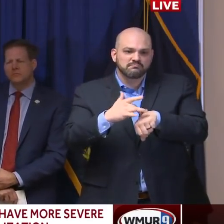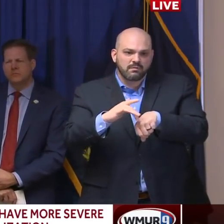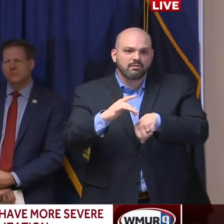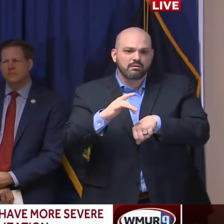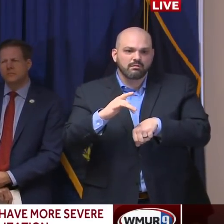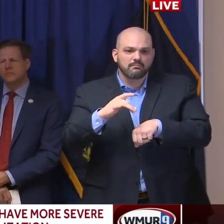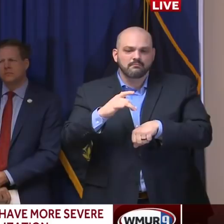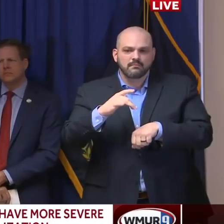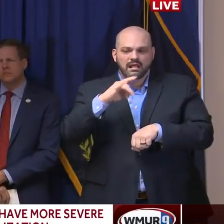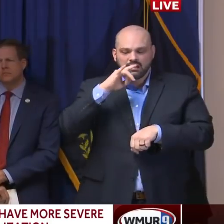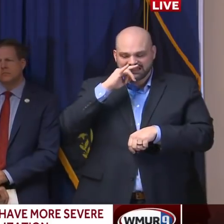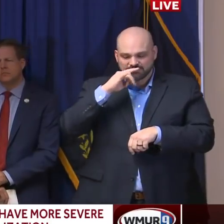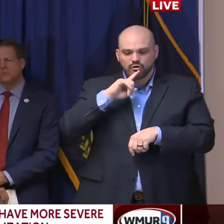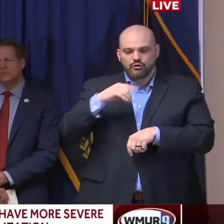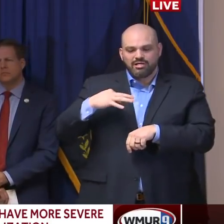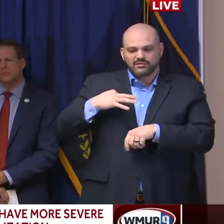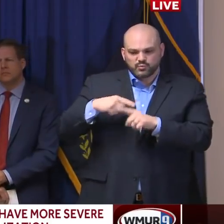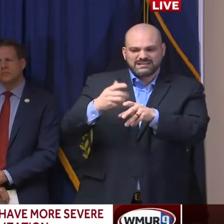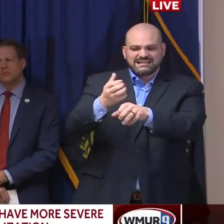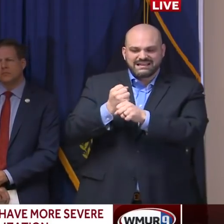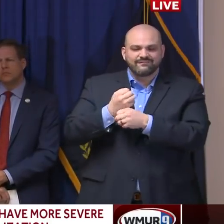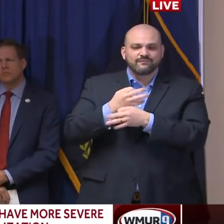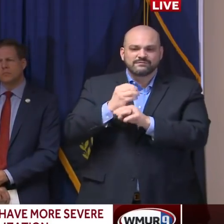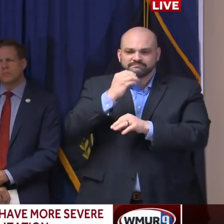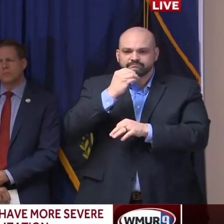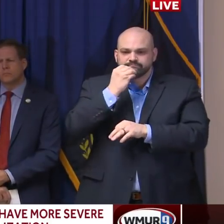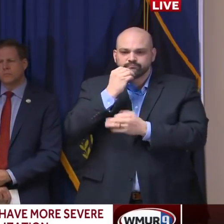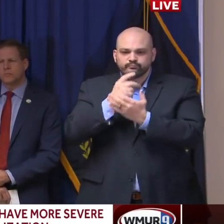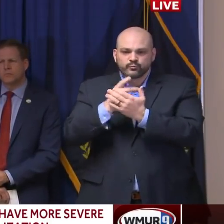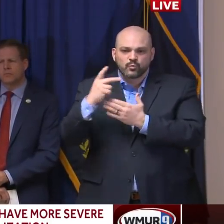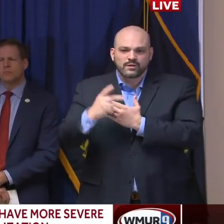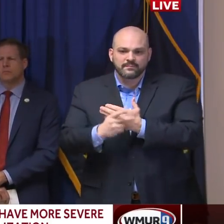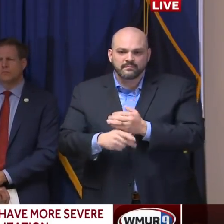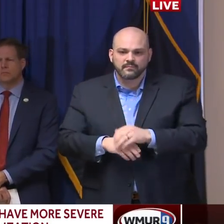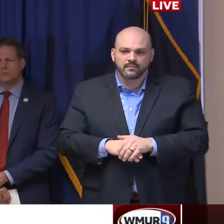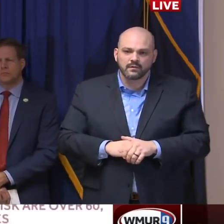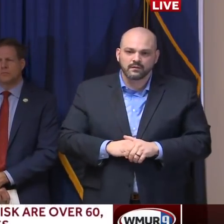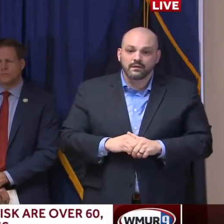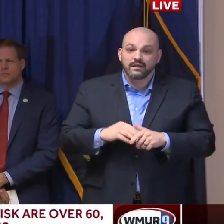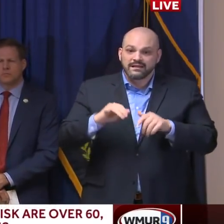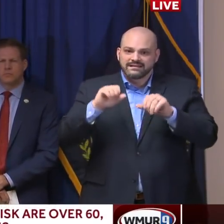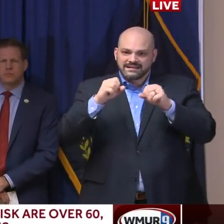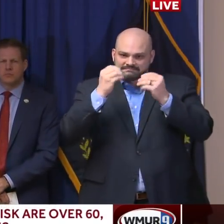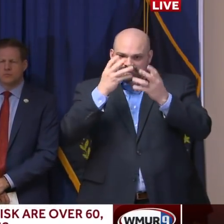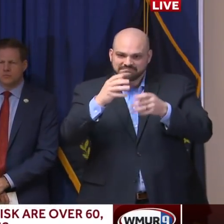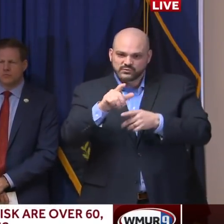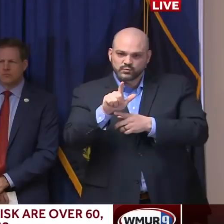THE NUMBER OF KIDS ELIGIBLE FOR THE LUNCHES? I DON’T HAVE THE NUMBER.